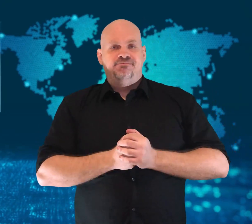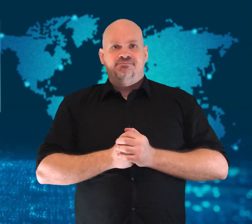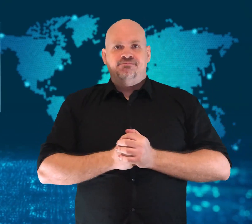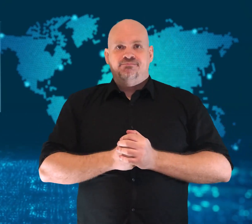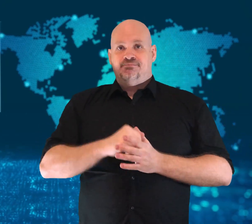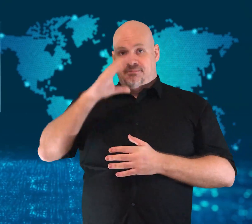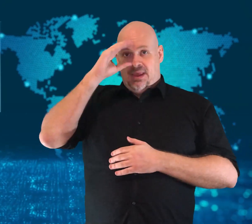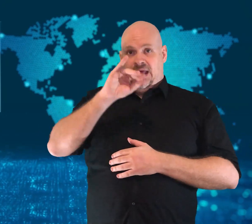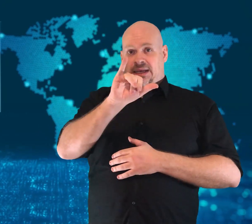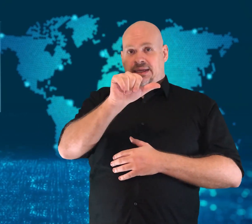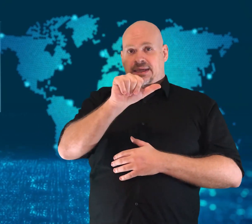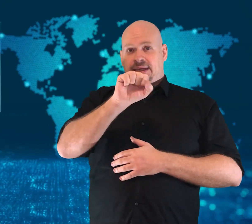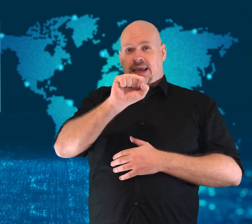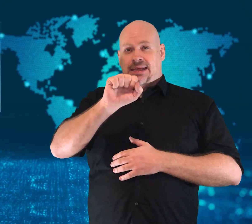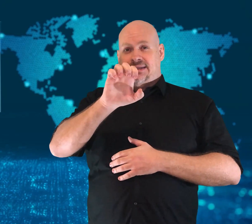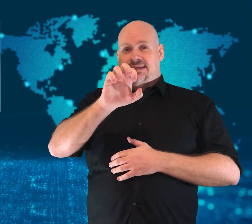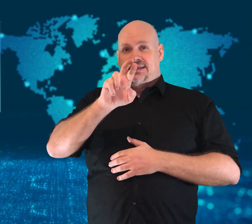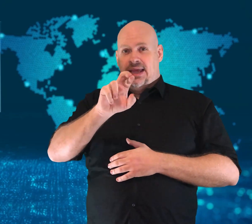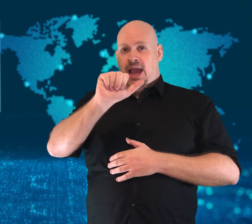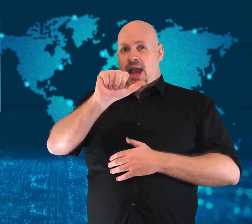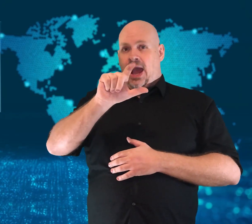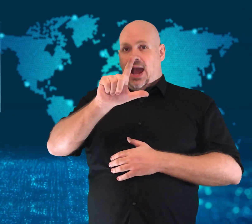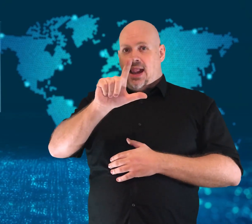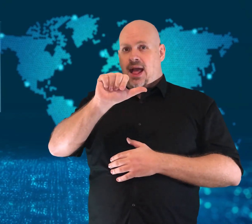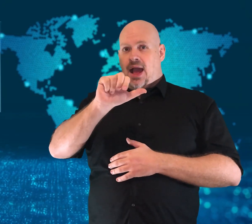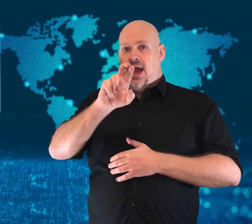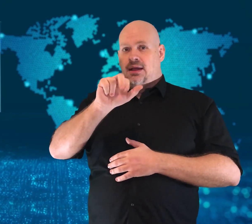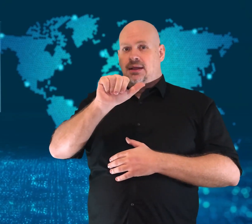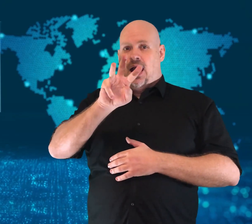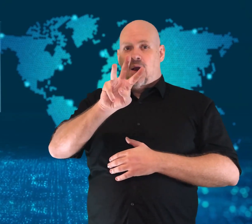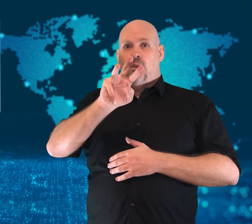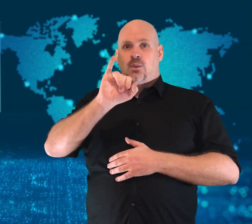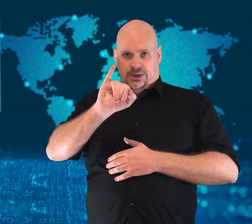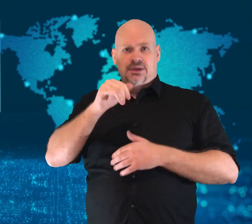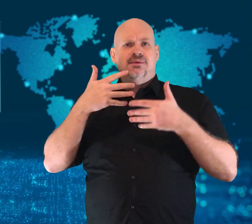The man, Yasser al-Arawi,